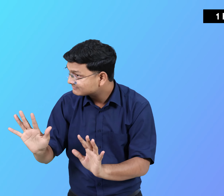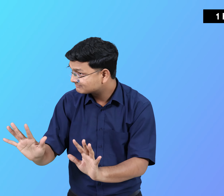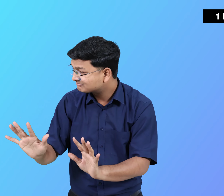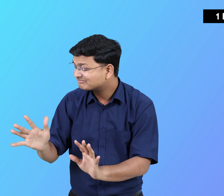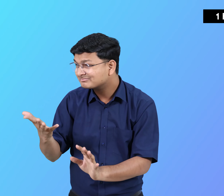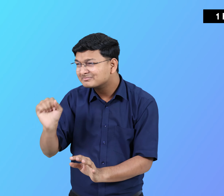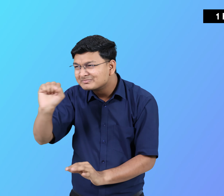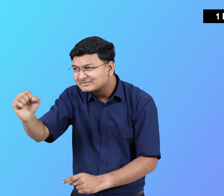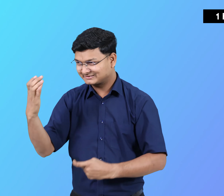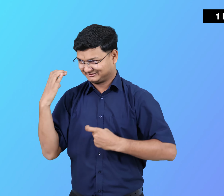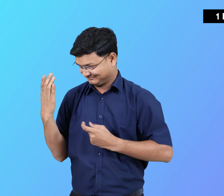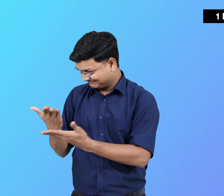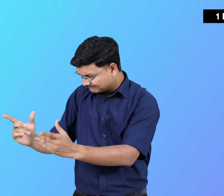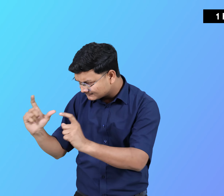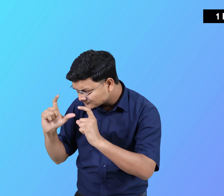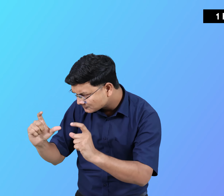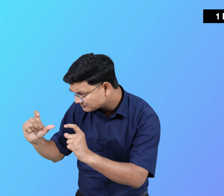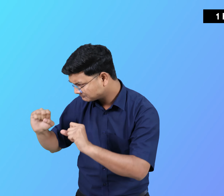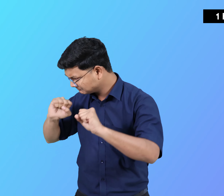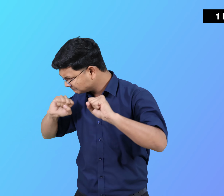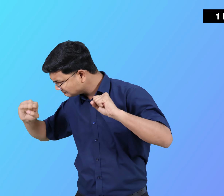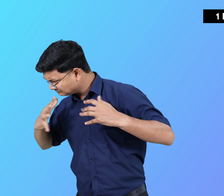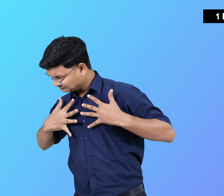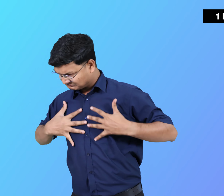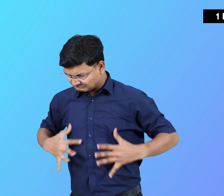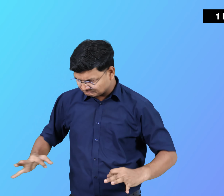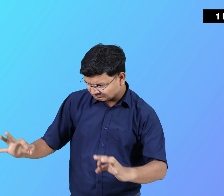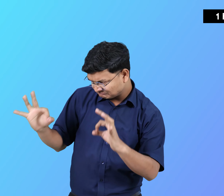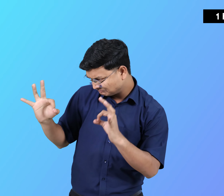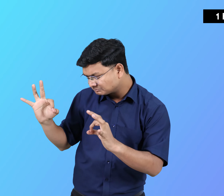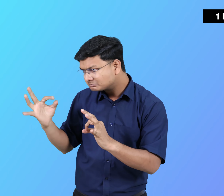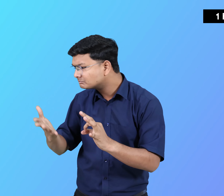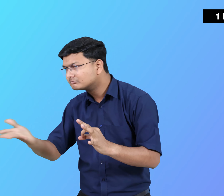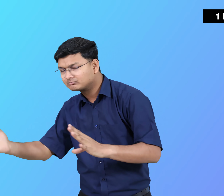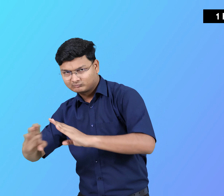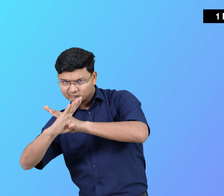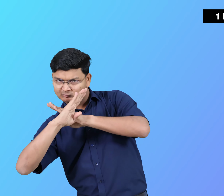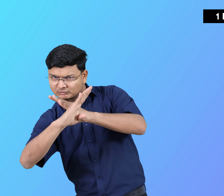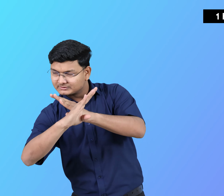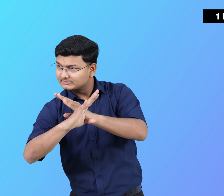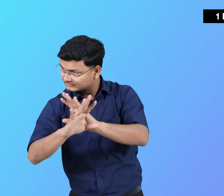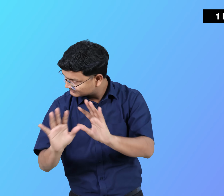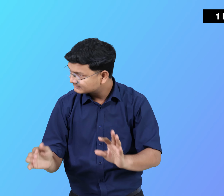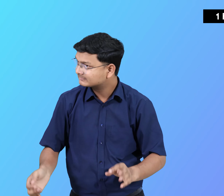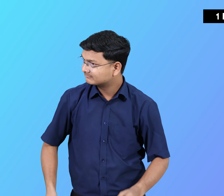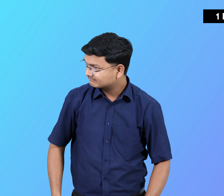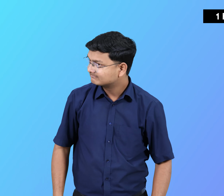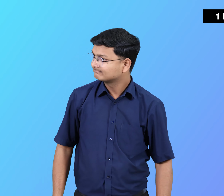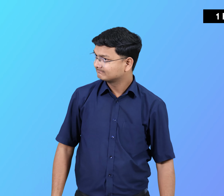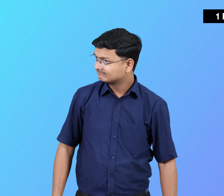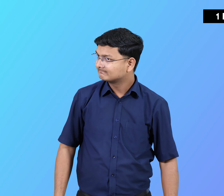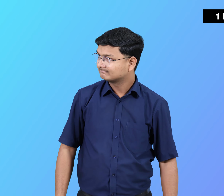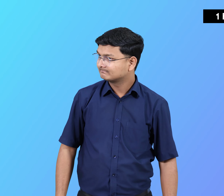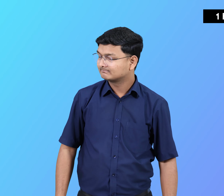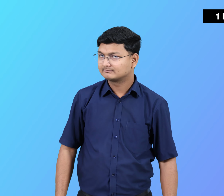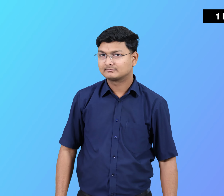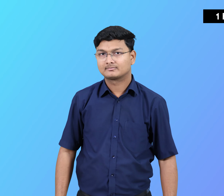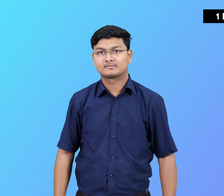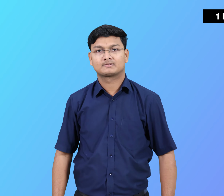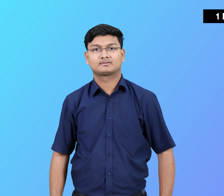and strengthen your army and make careful plans to defend yourself against him.”